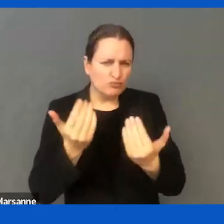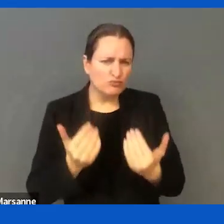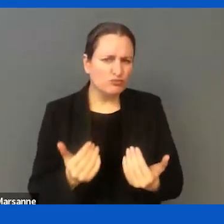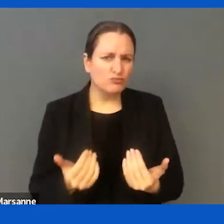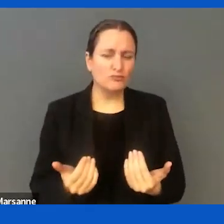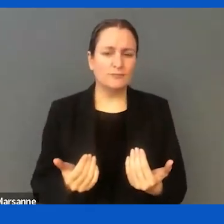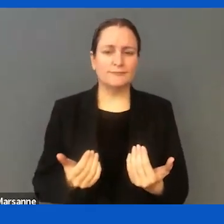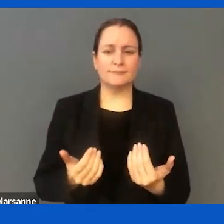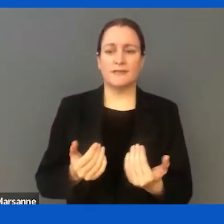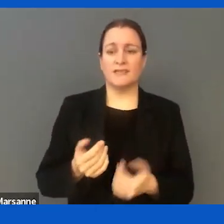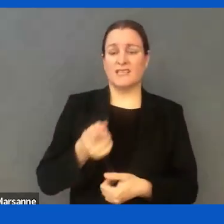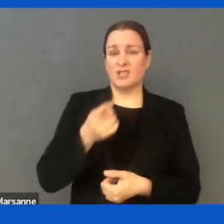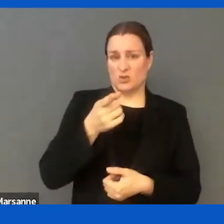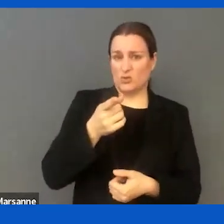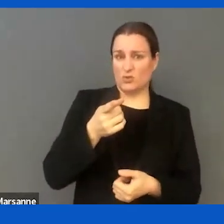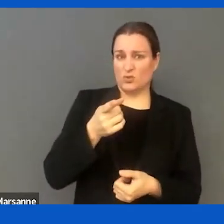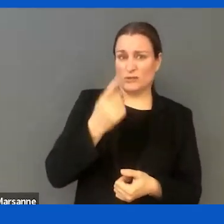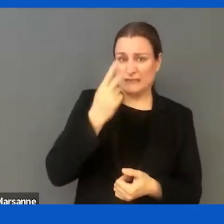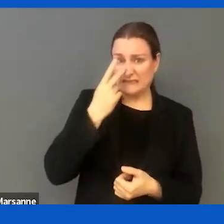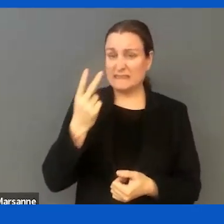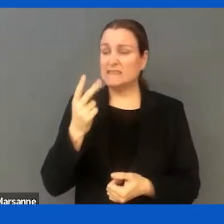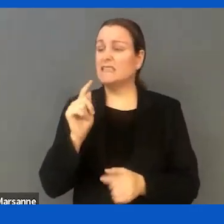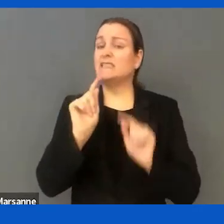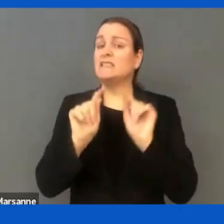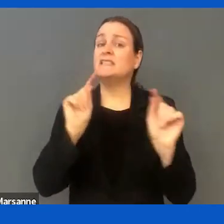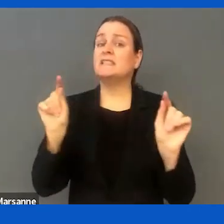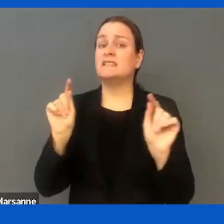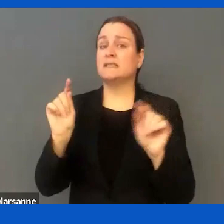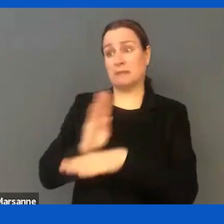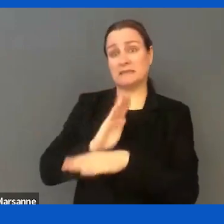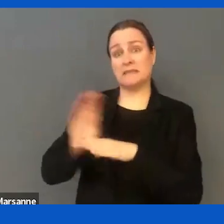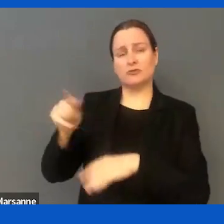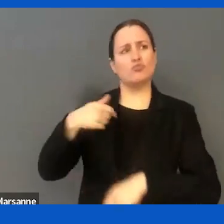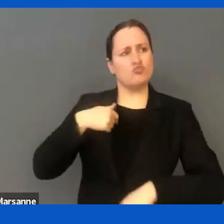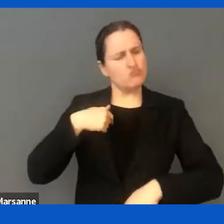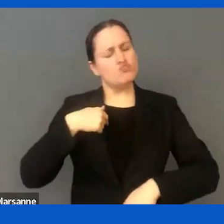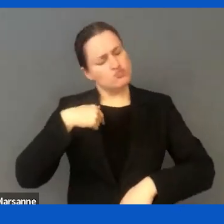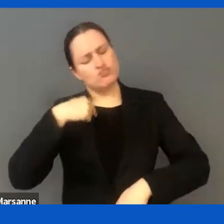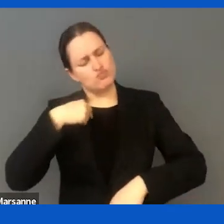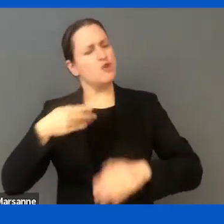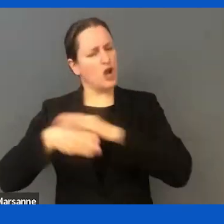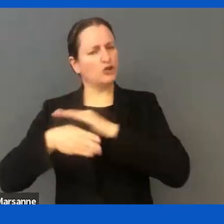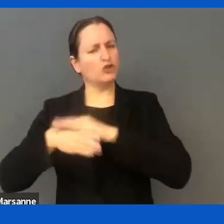out there by some of the companies? Have you seen improvements of the false claims?